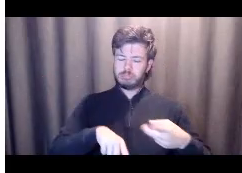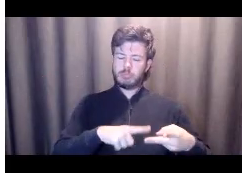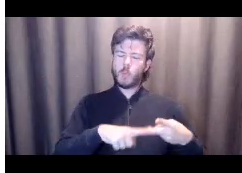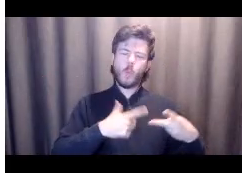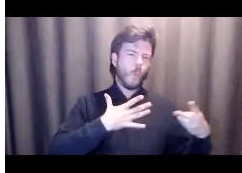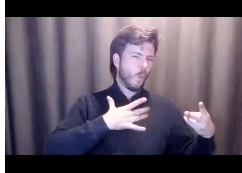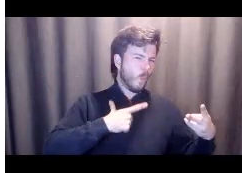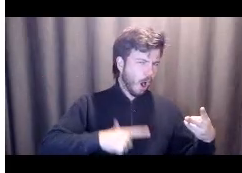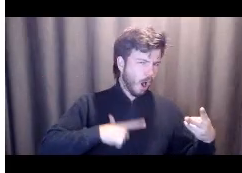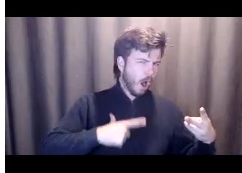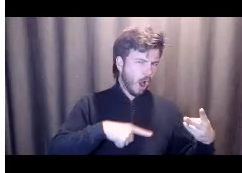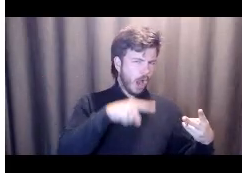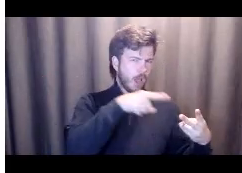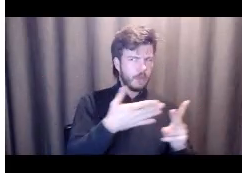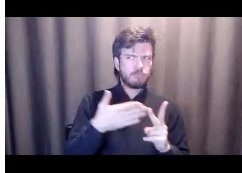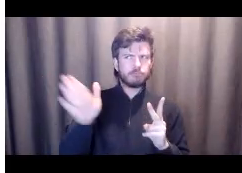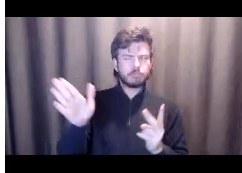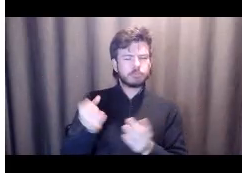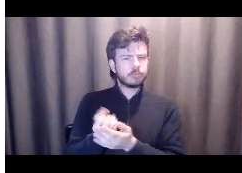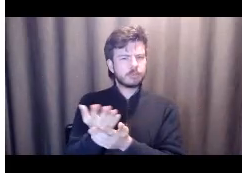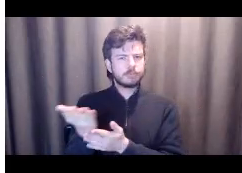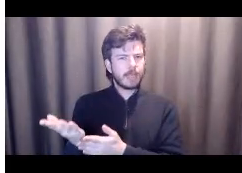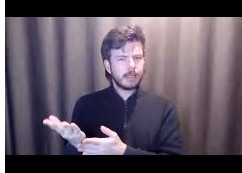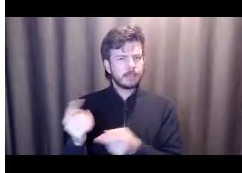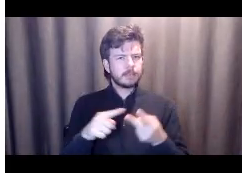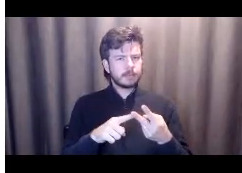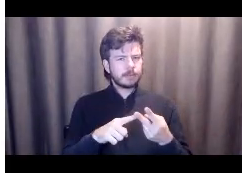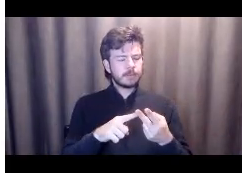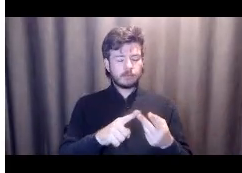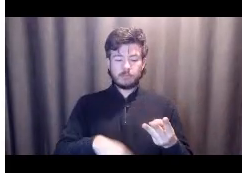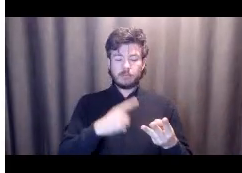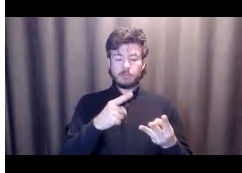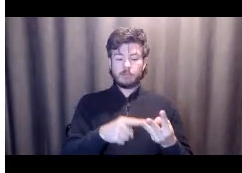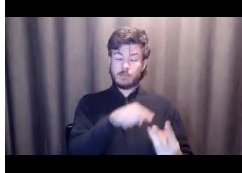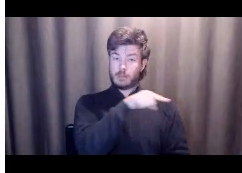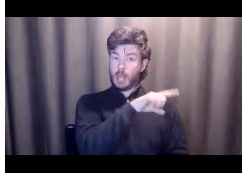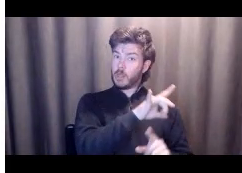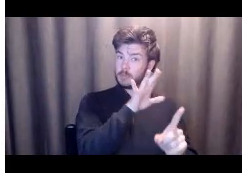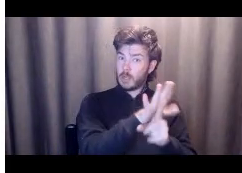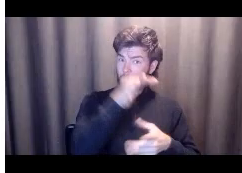and if someone else was involved in that decision.